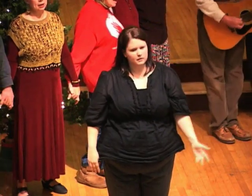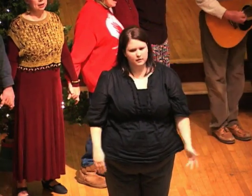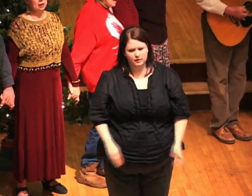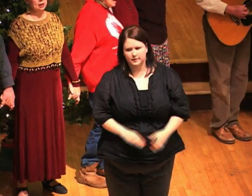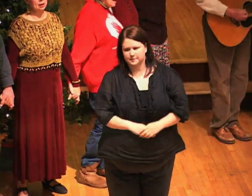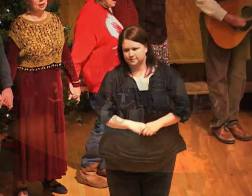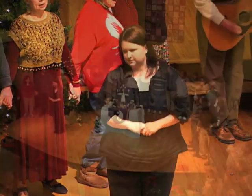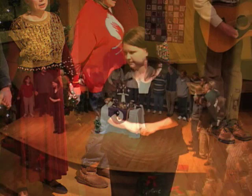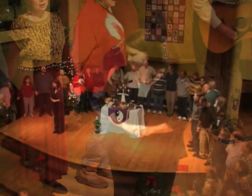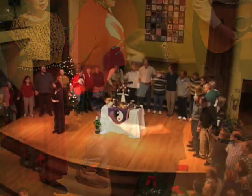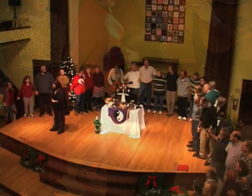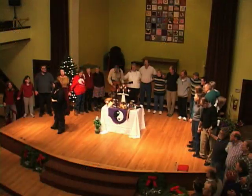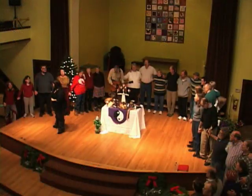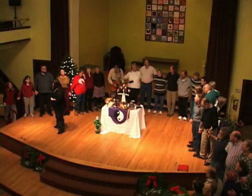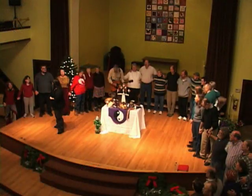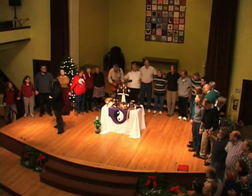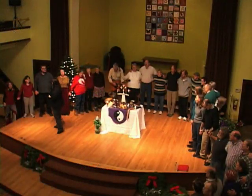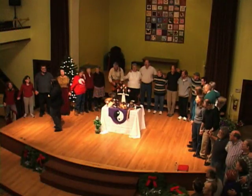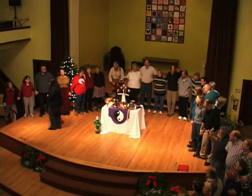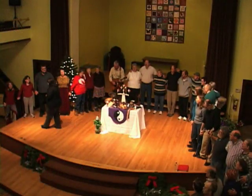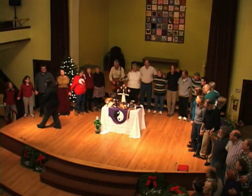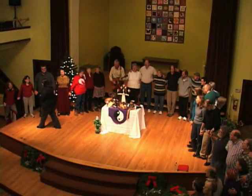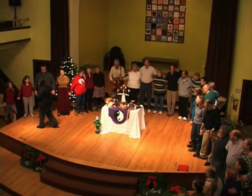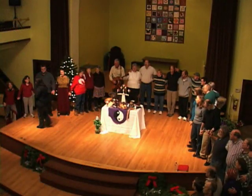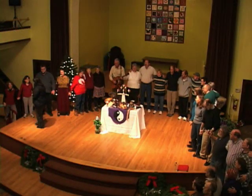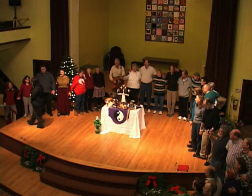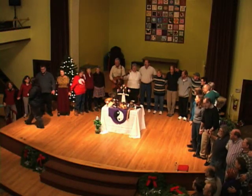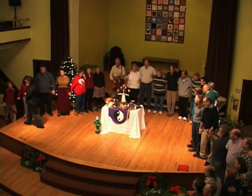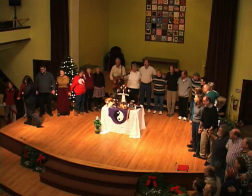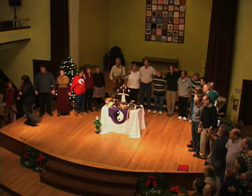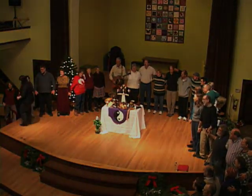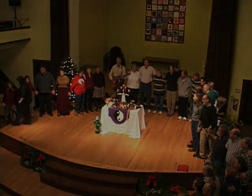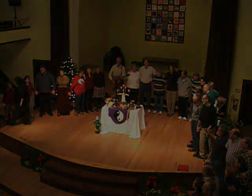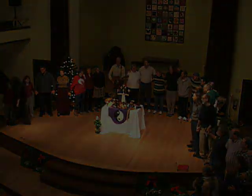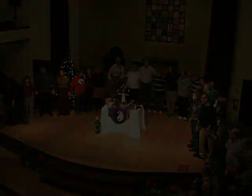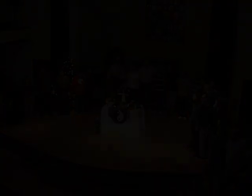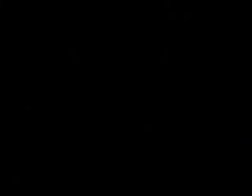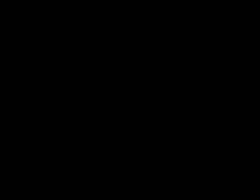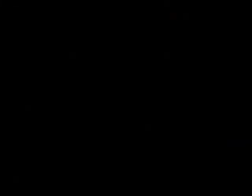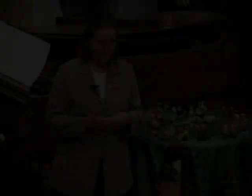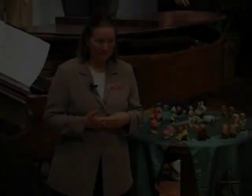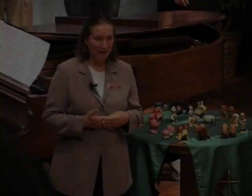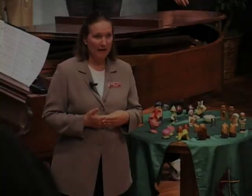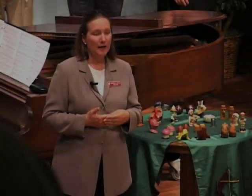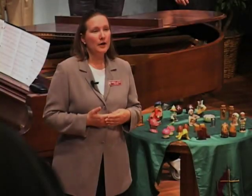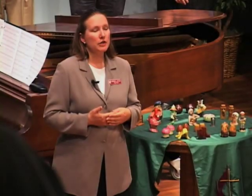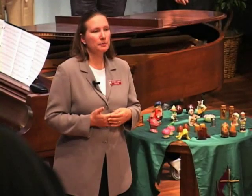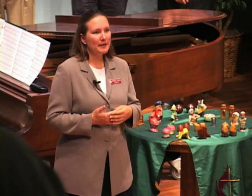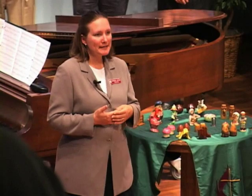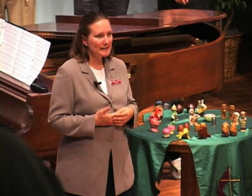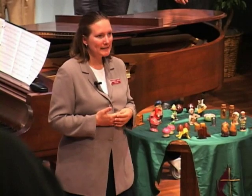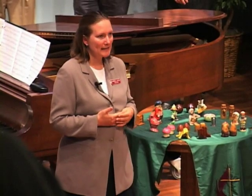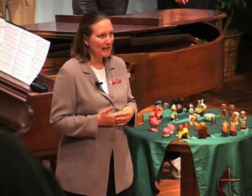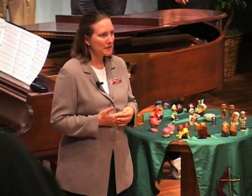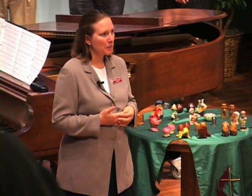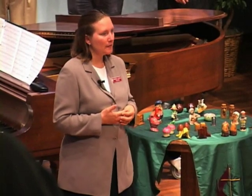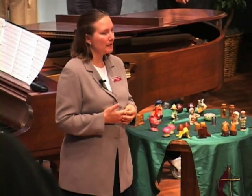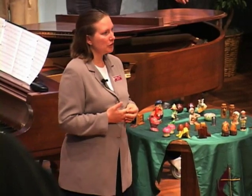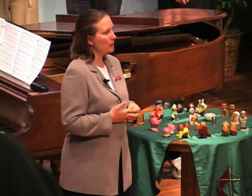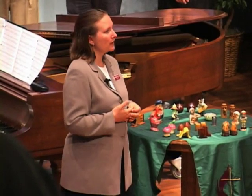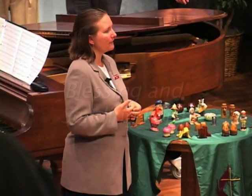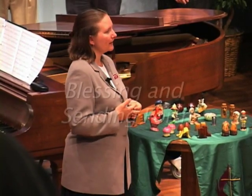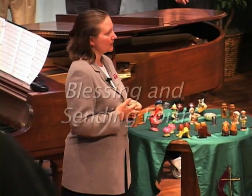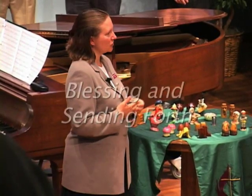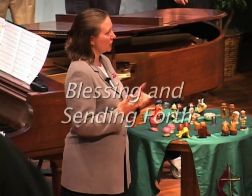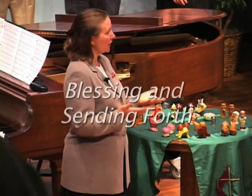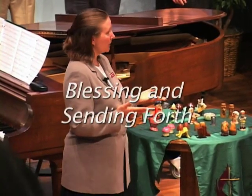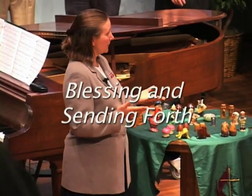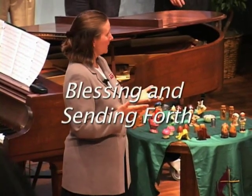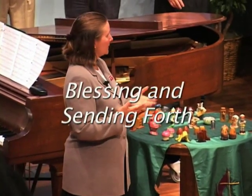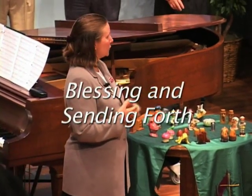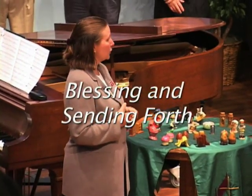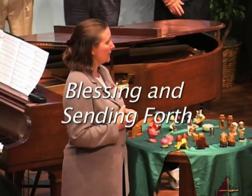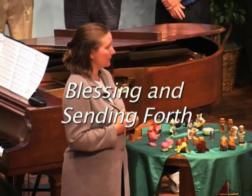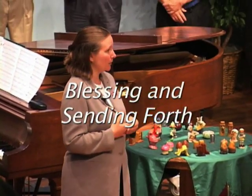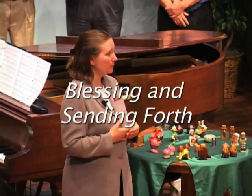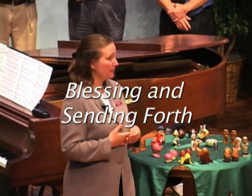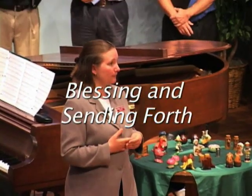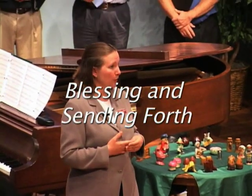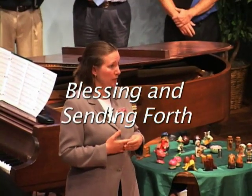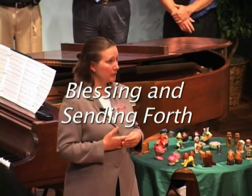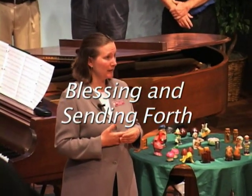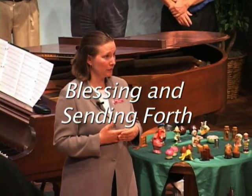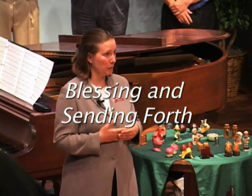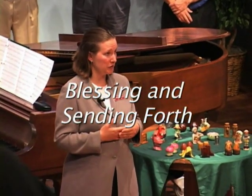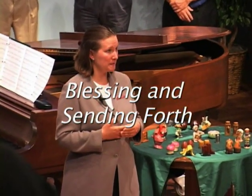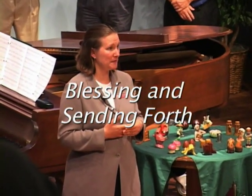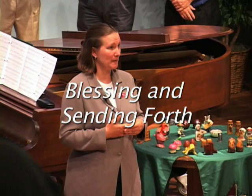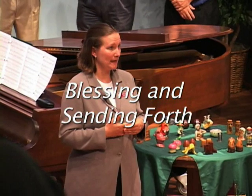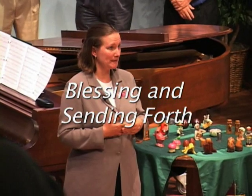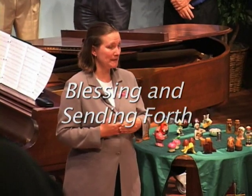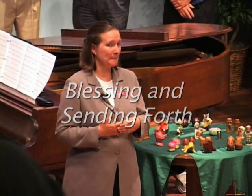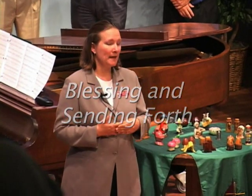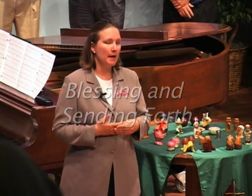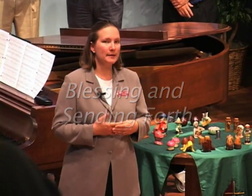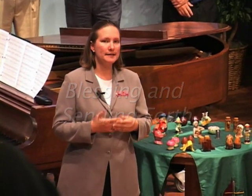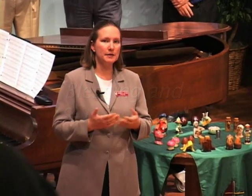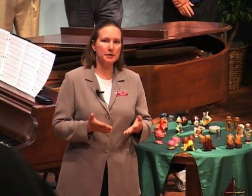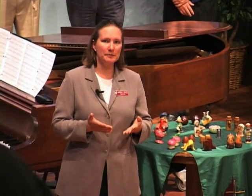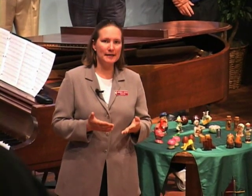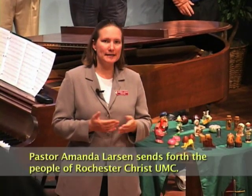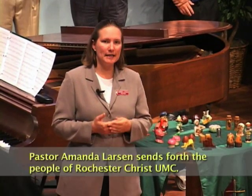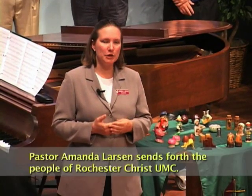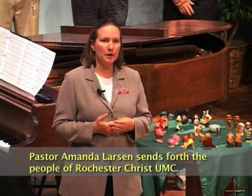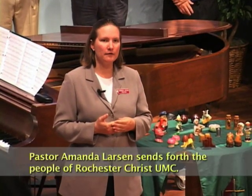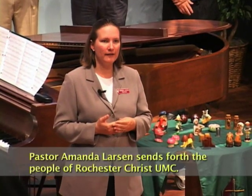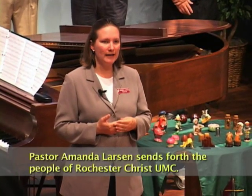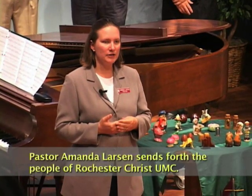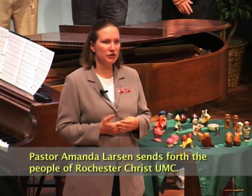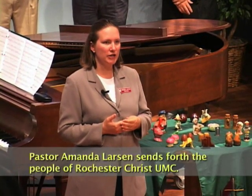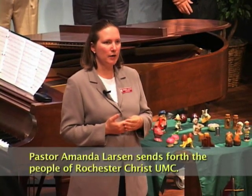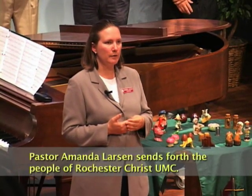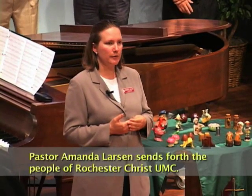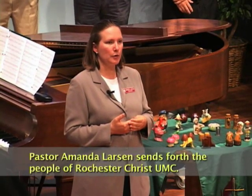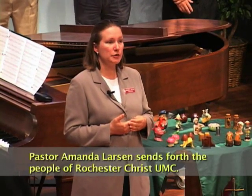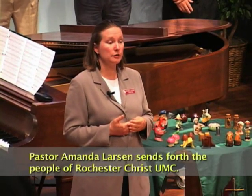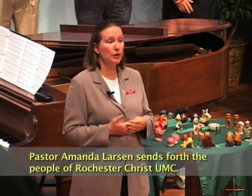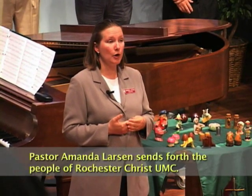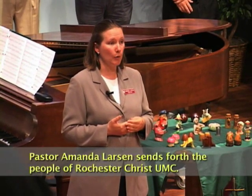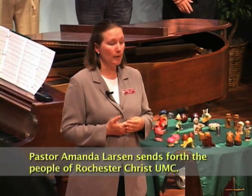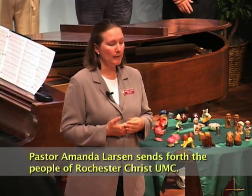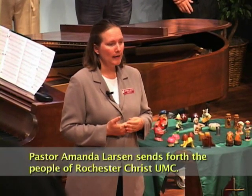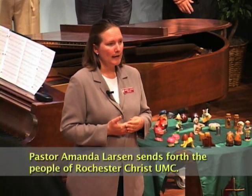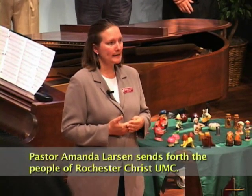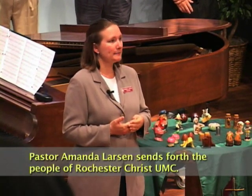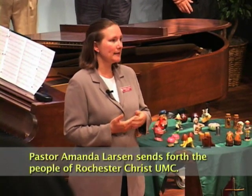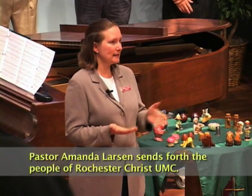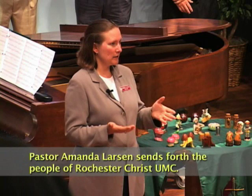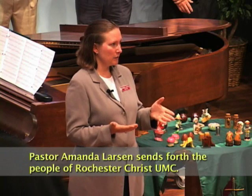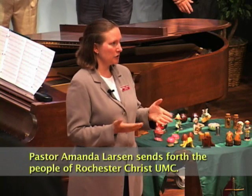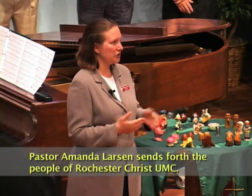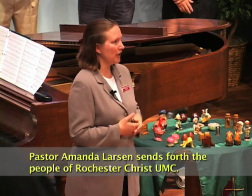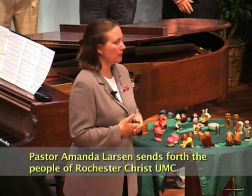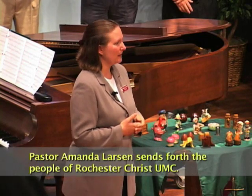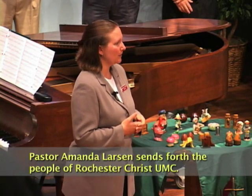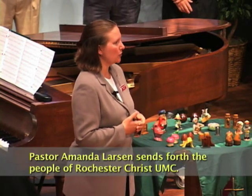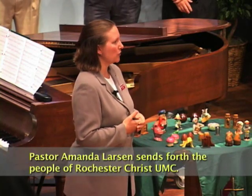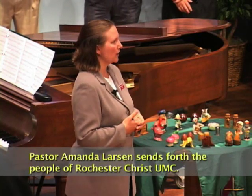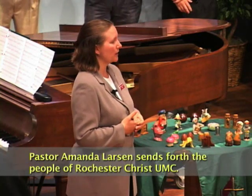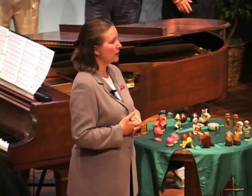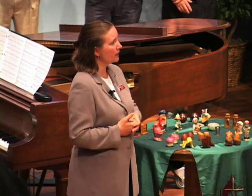a way for us to welcome them. Now I'm going to teach you a couple of different words than